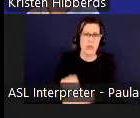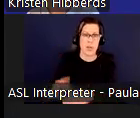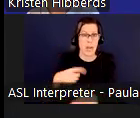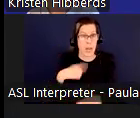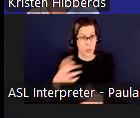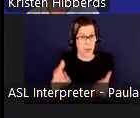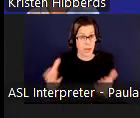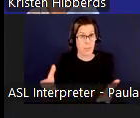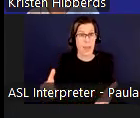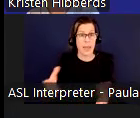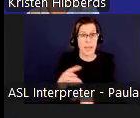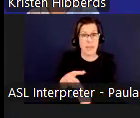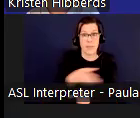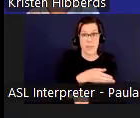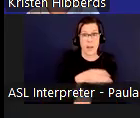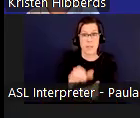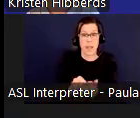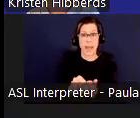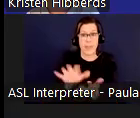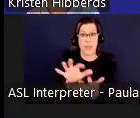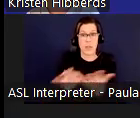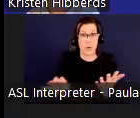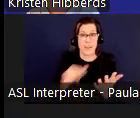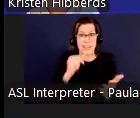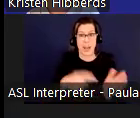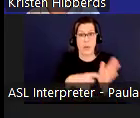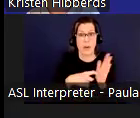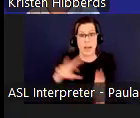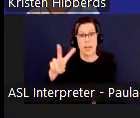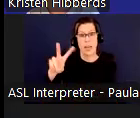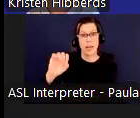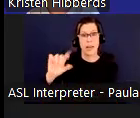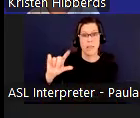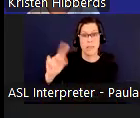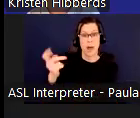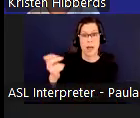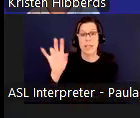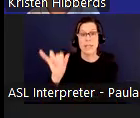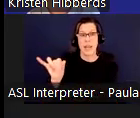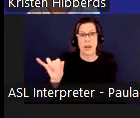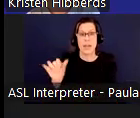that the choice is voluntary and made without and, and free from undue influence.